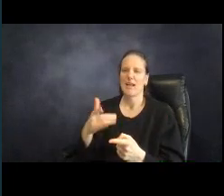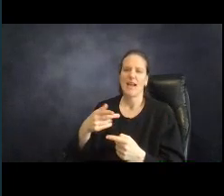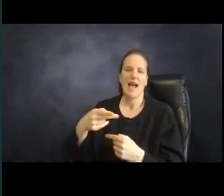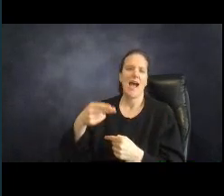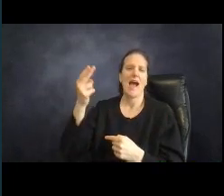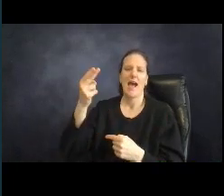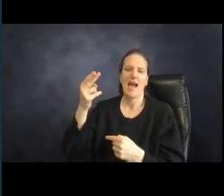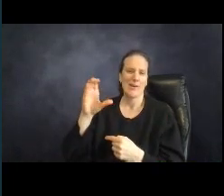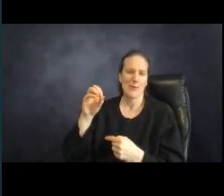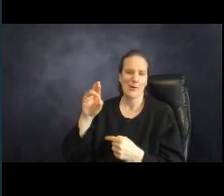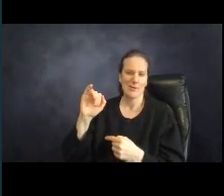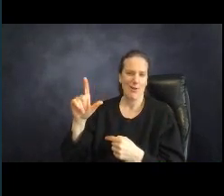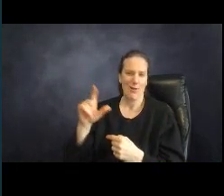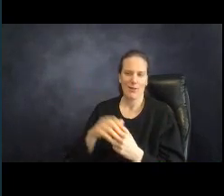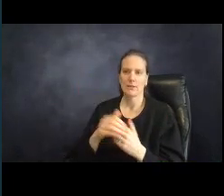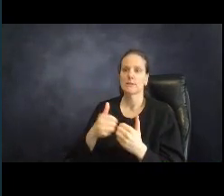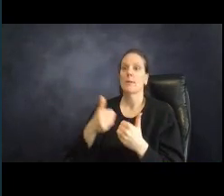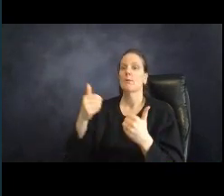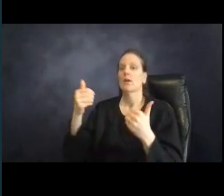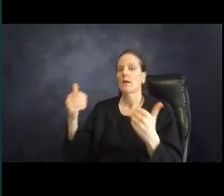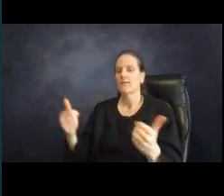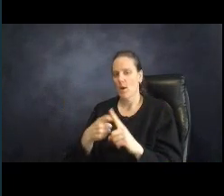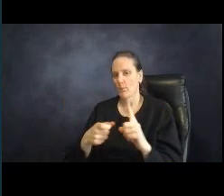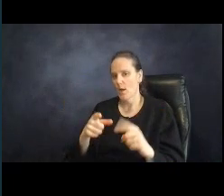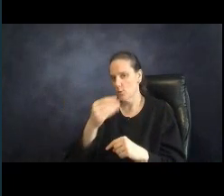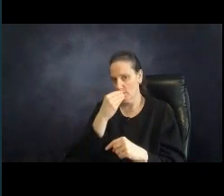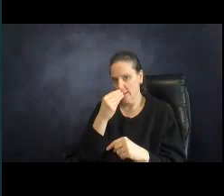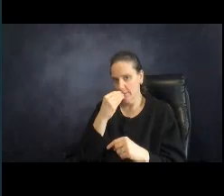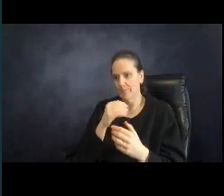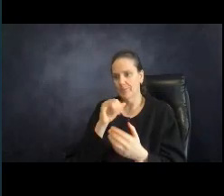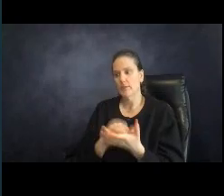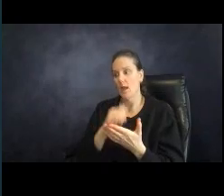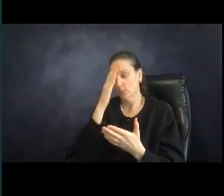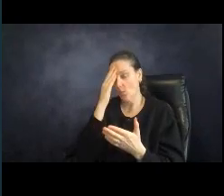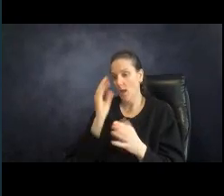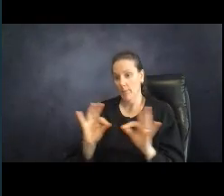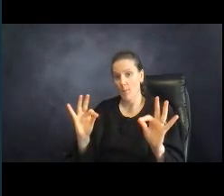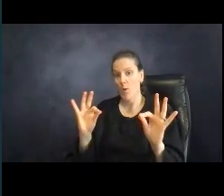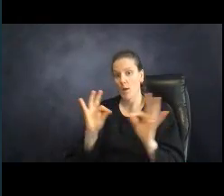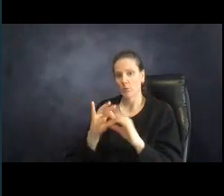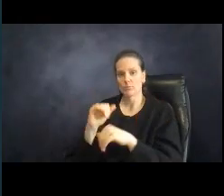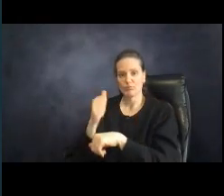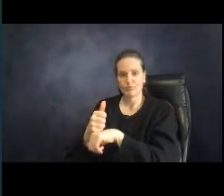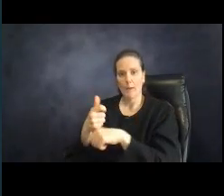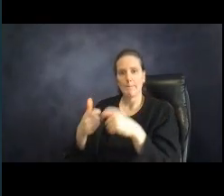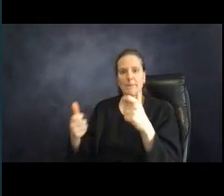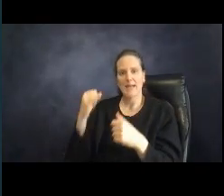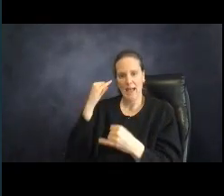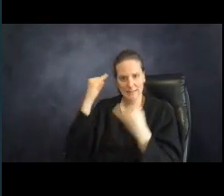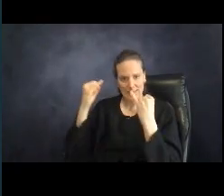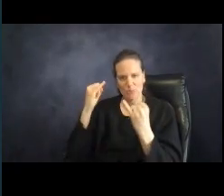separate from what you're eating. So we, this is why it's so important to implement some of these big ideas we'll talk about here in a minute.